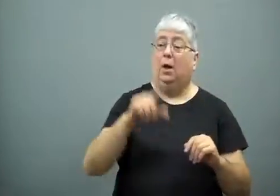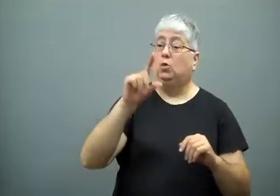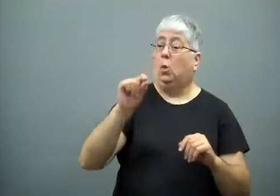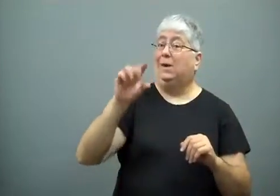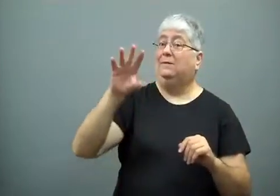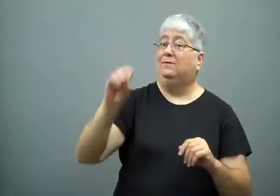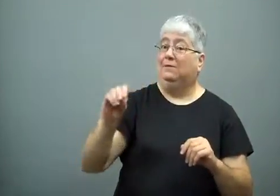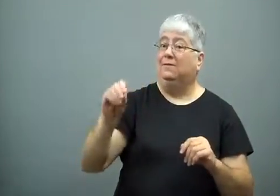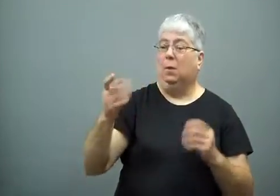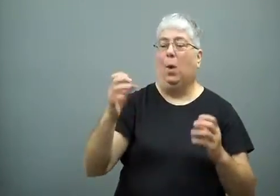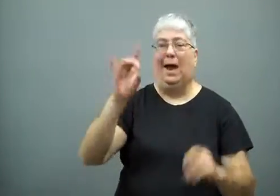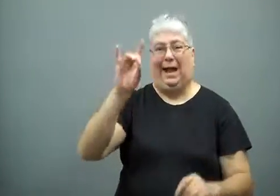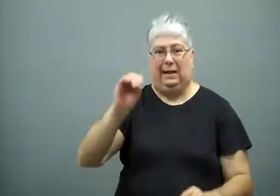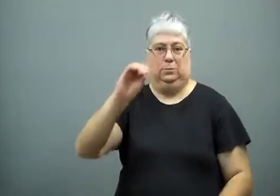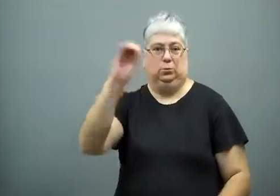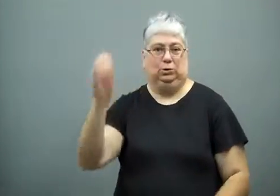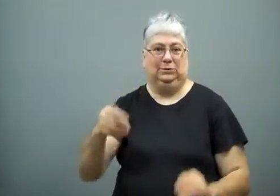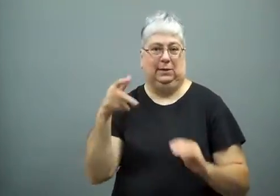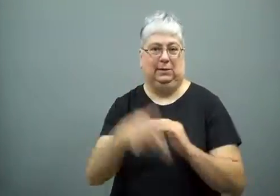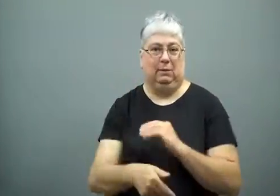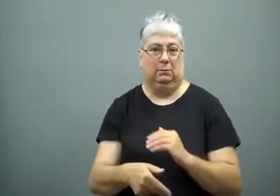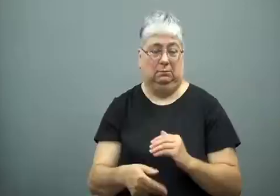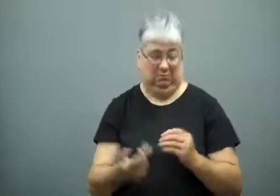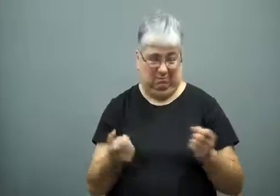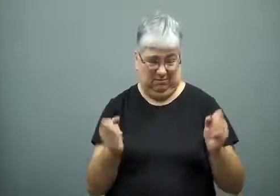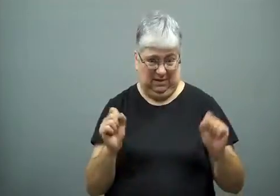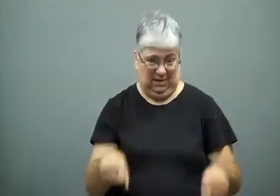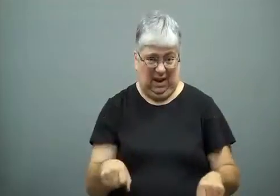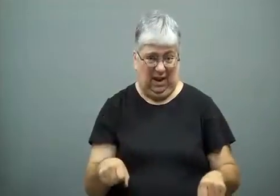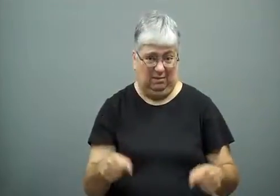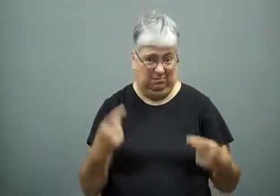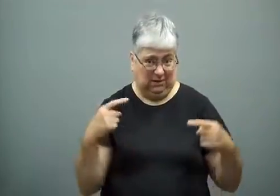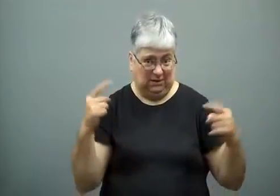Emissions are to be cut by 80% by the year 2050.